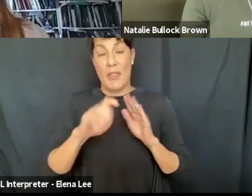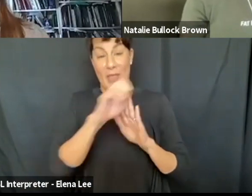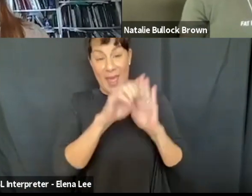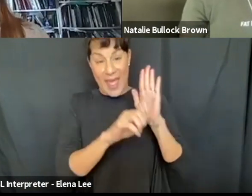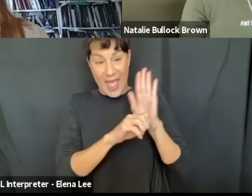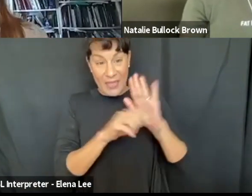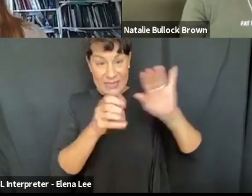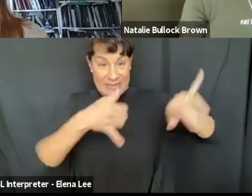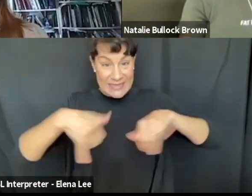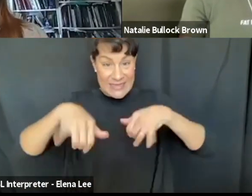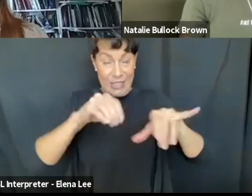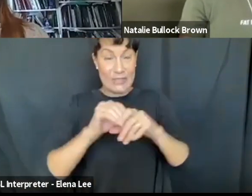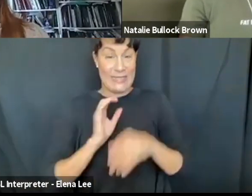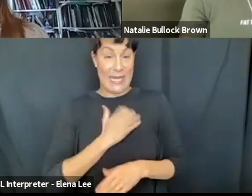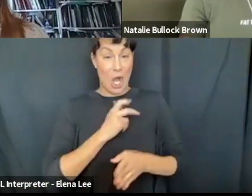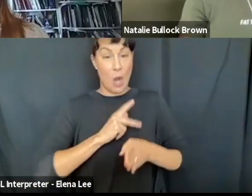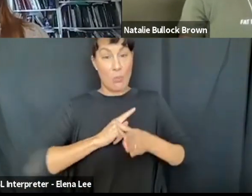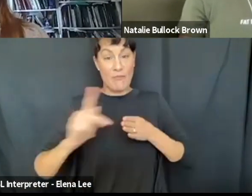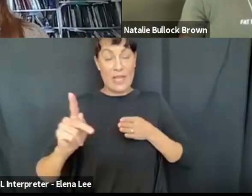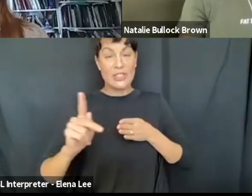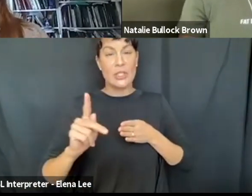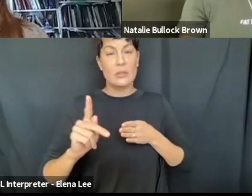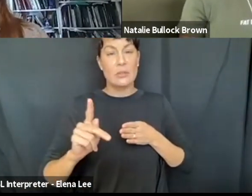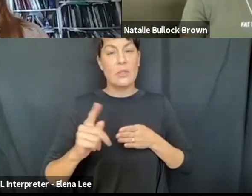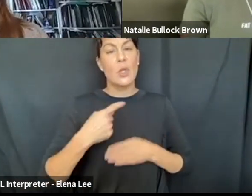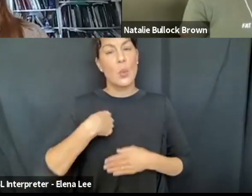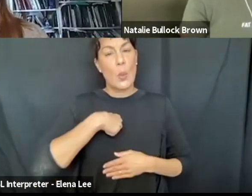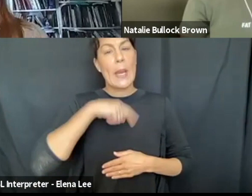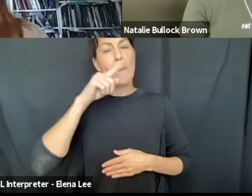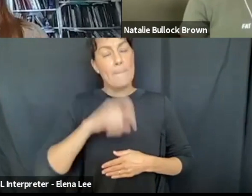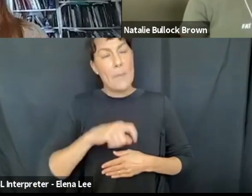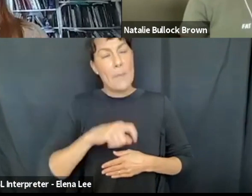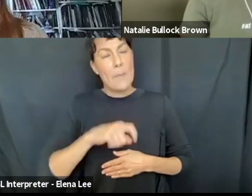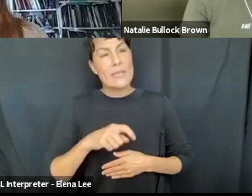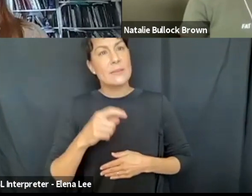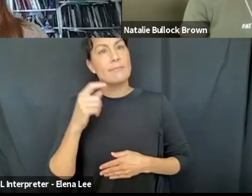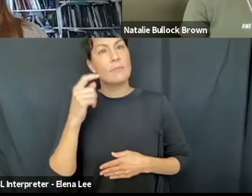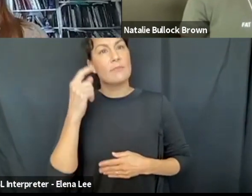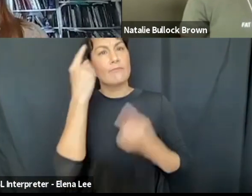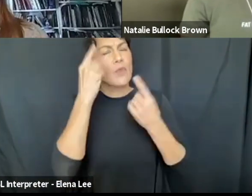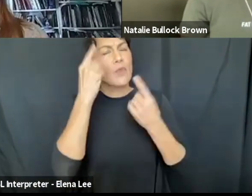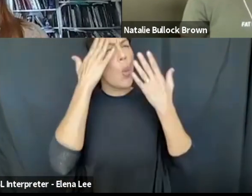do ask us to consider why are we doing a story? Why are we doing it now?